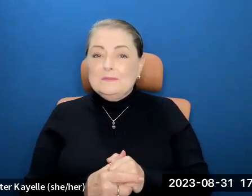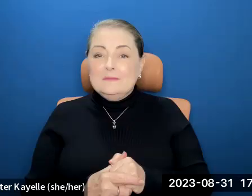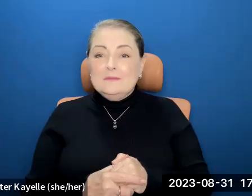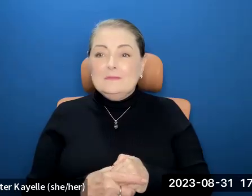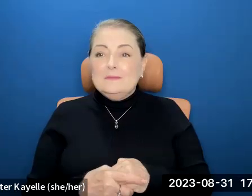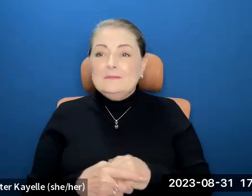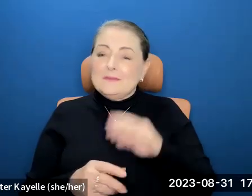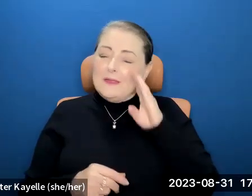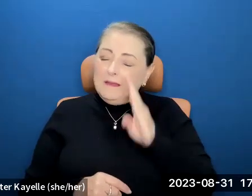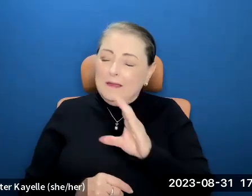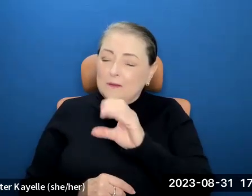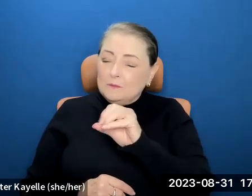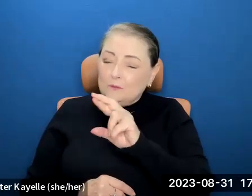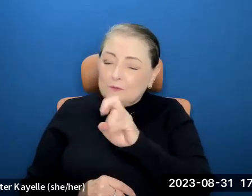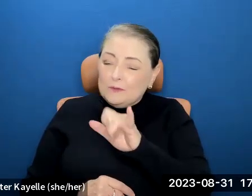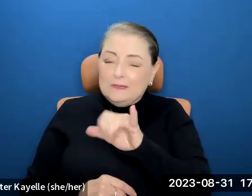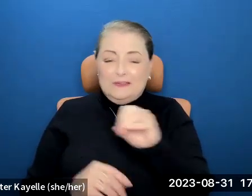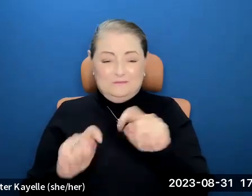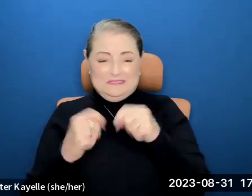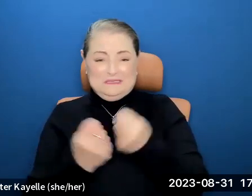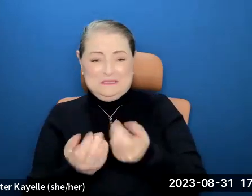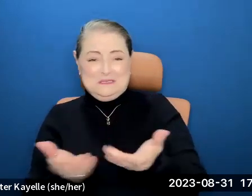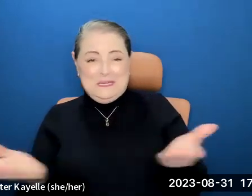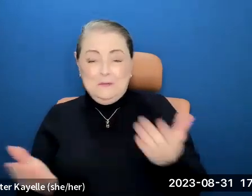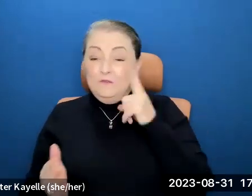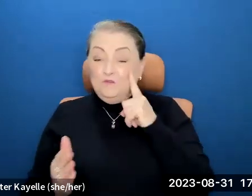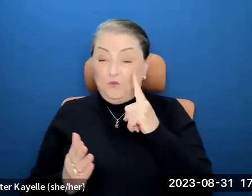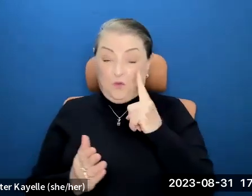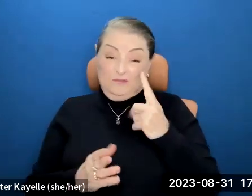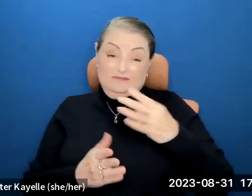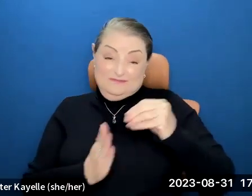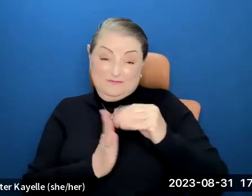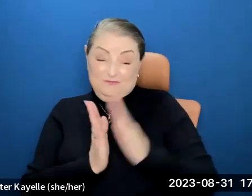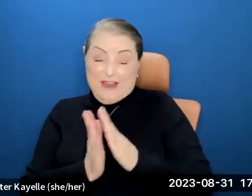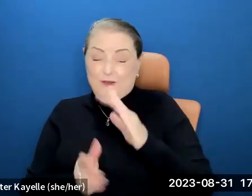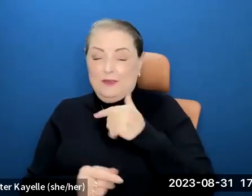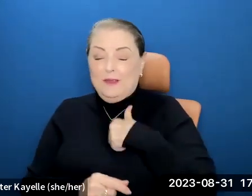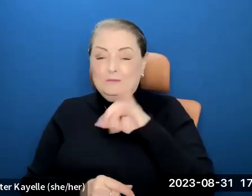hi Corey and and team uh for the record my name is Jeremy ARP uh pronouncer he